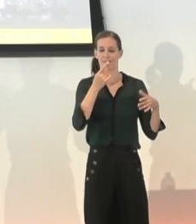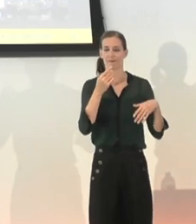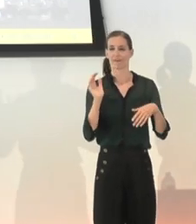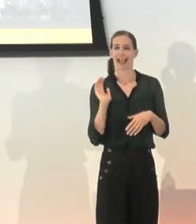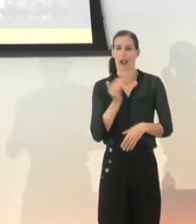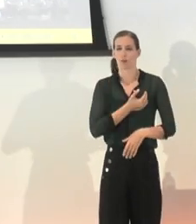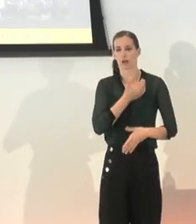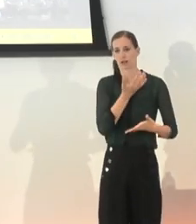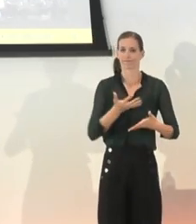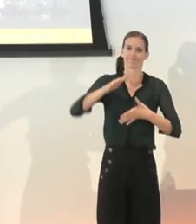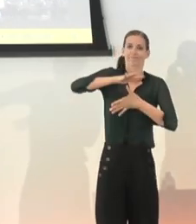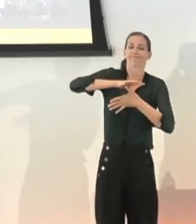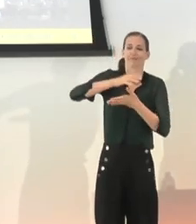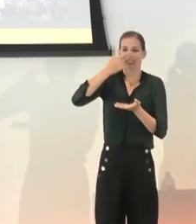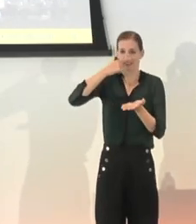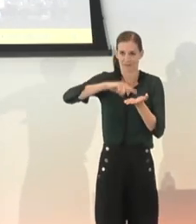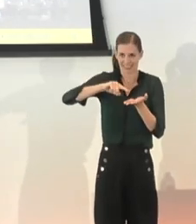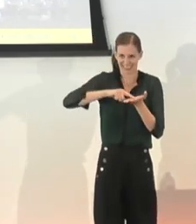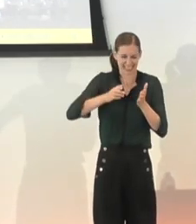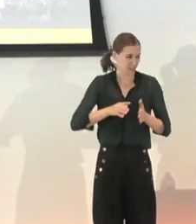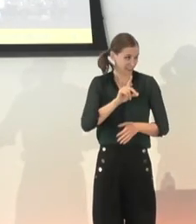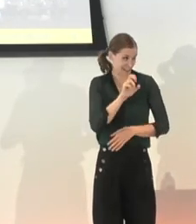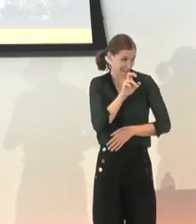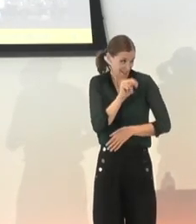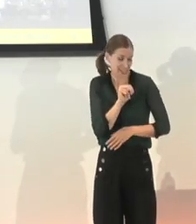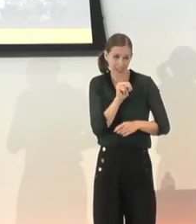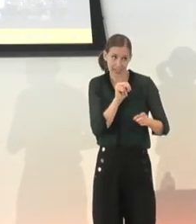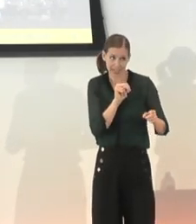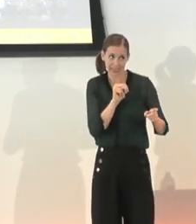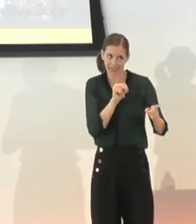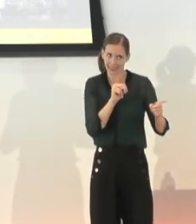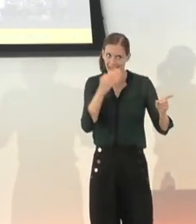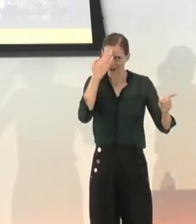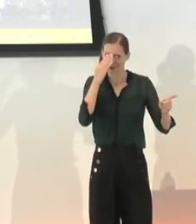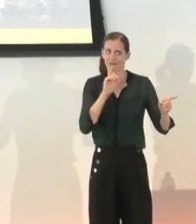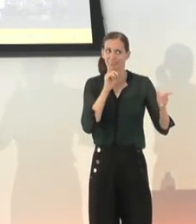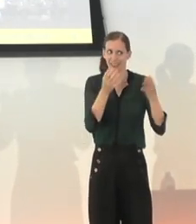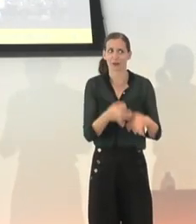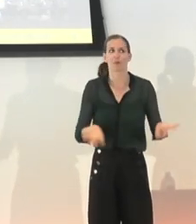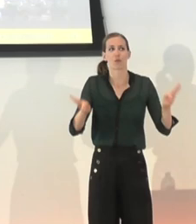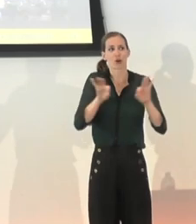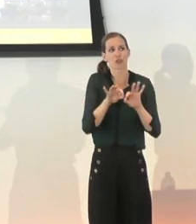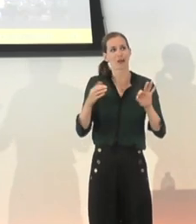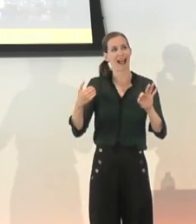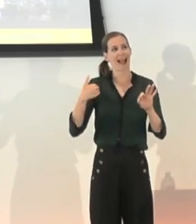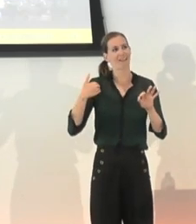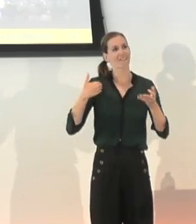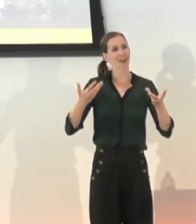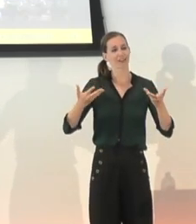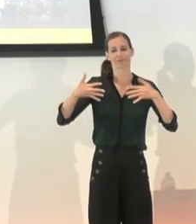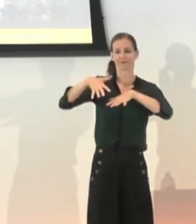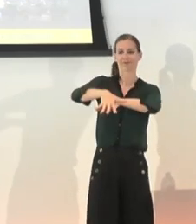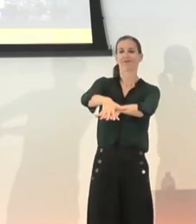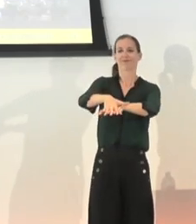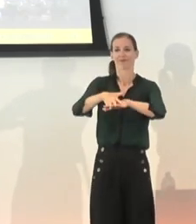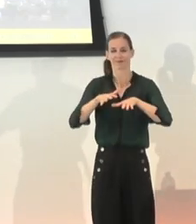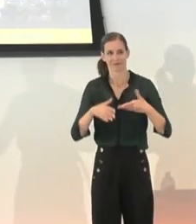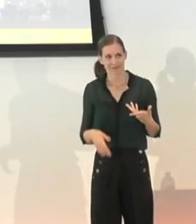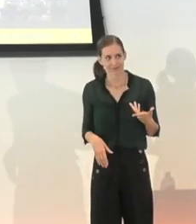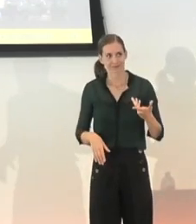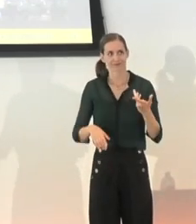really involved. It is a huge thing to have this intersection of those two efforts. We are looking